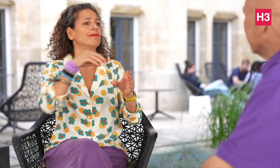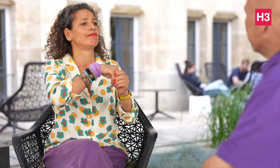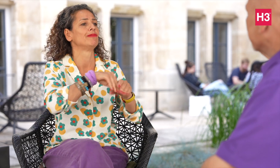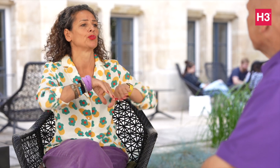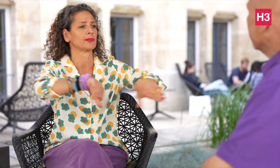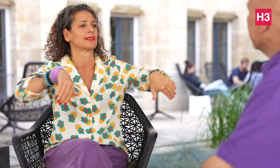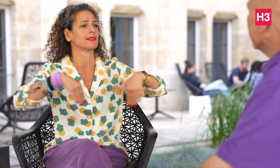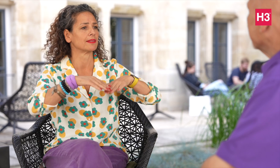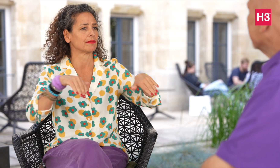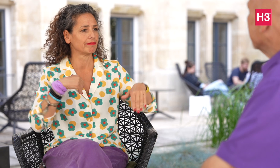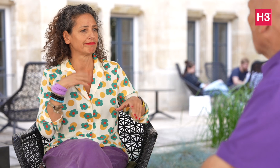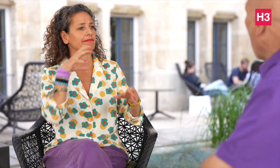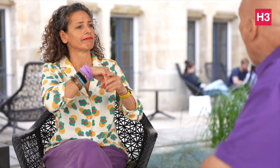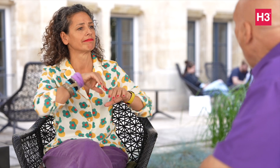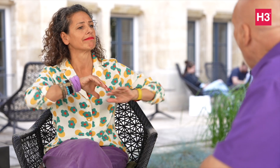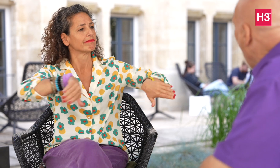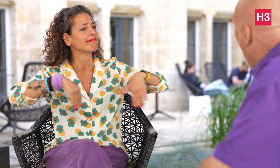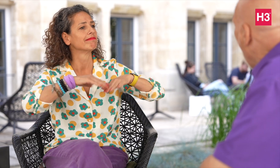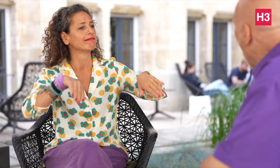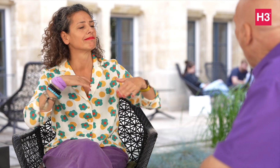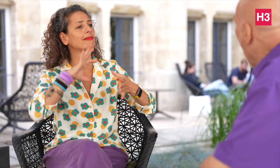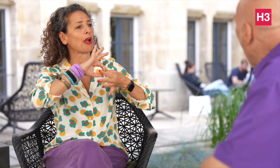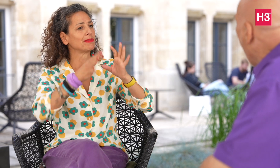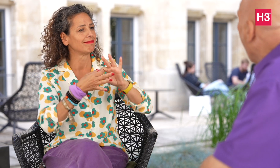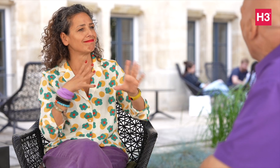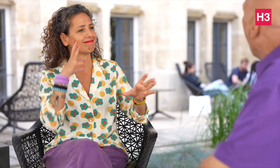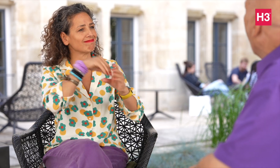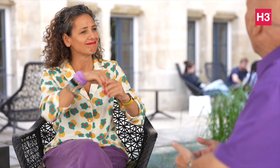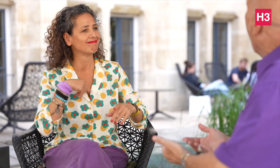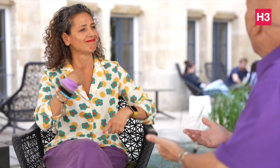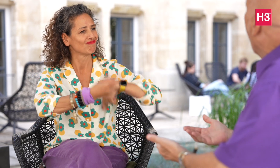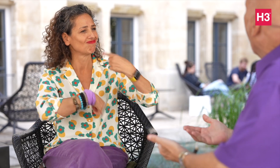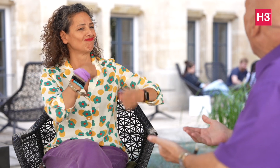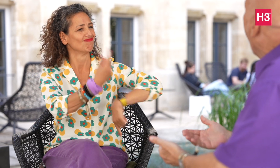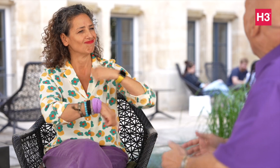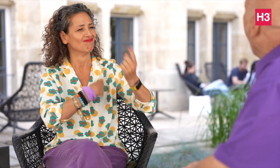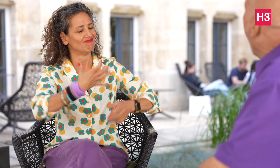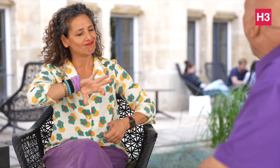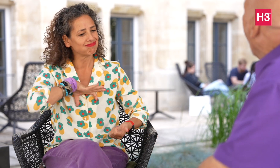becoming a competitive swimmer and representing the Norwegian national team,